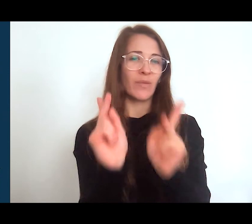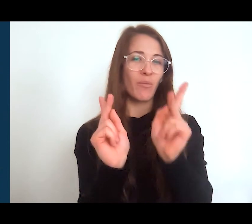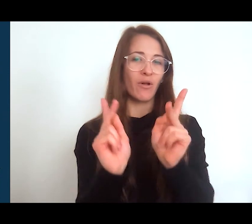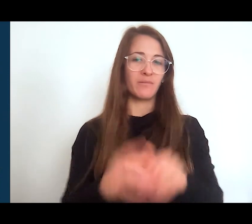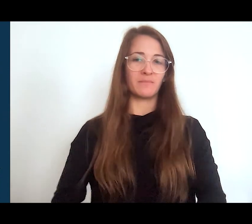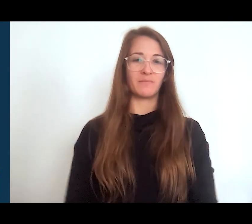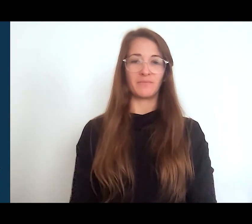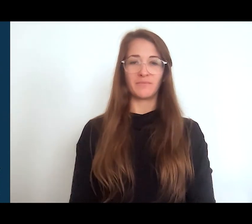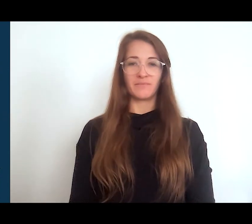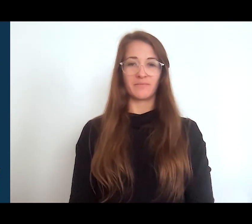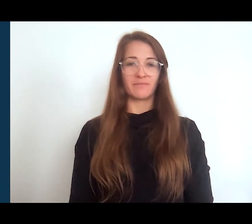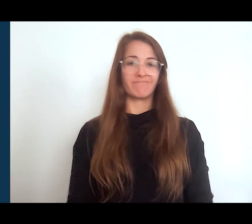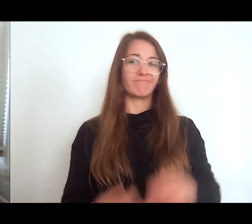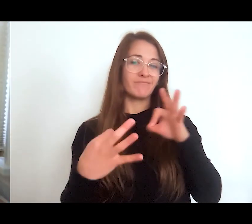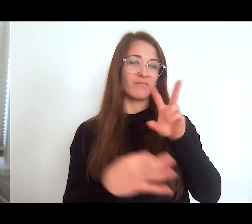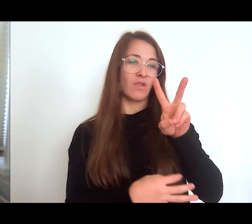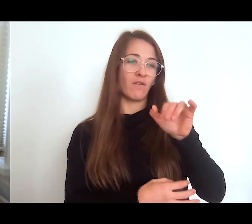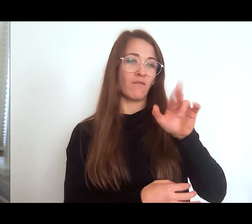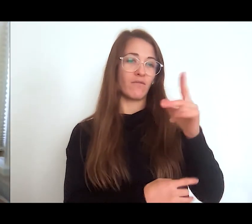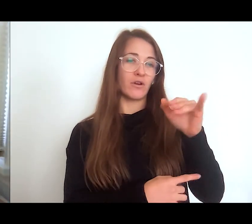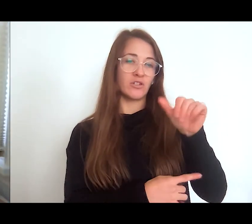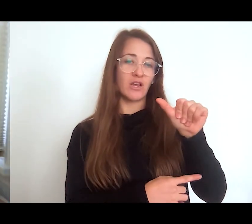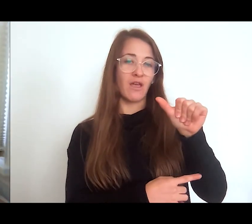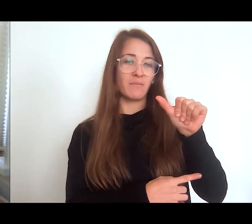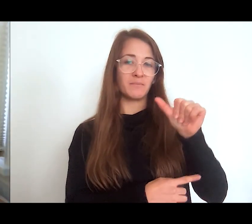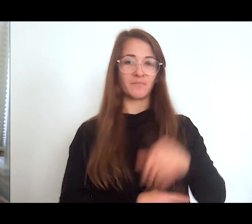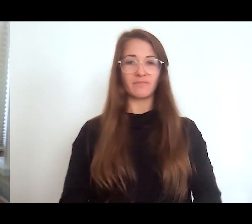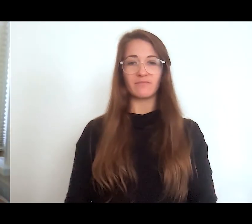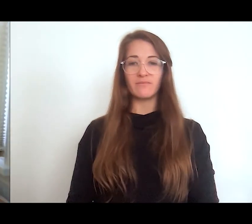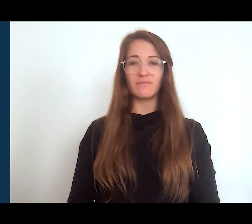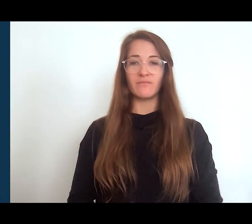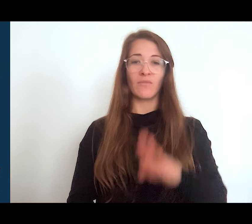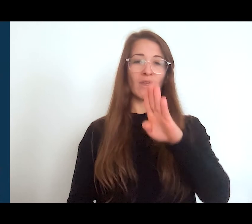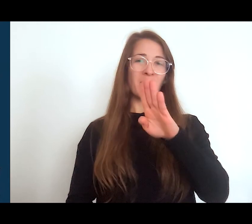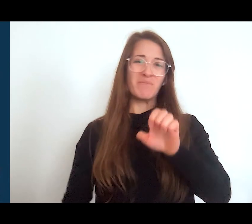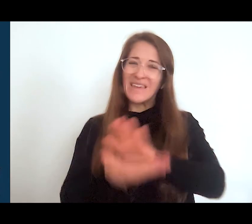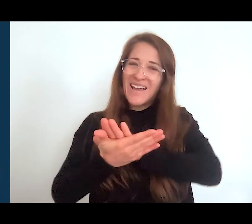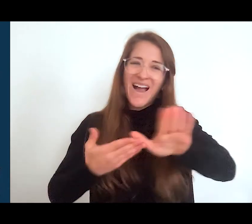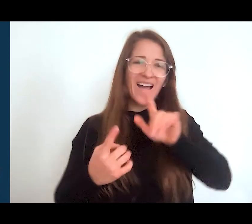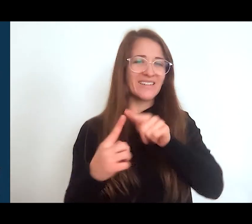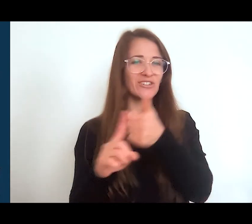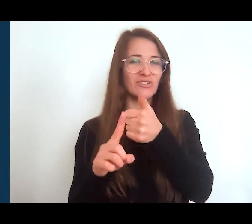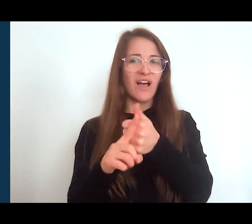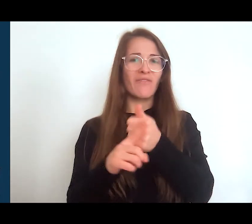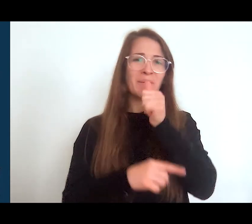PEOPLE. EXCELLENT. VIRGINIA? BE KIND TO YOURSELF.